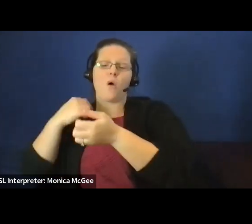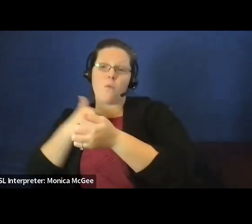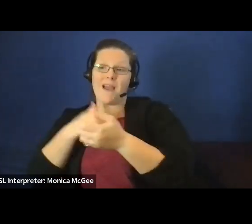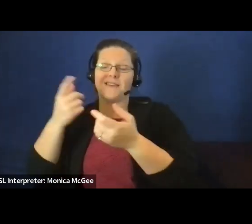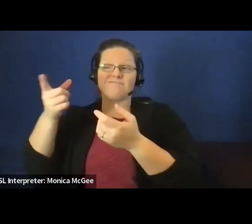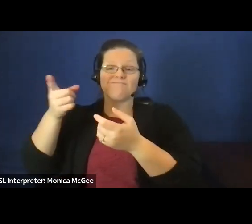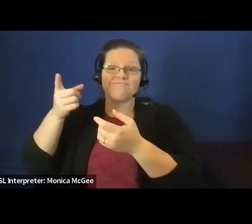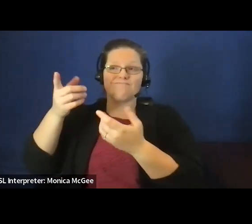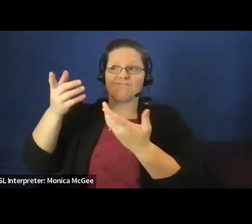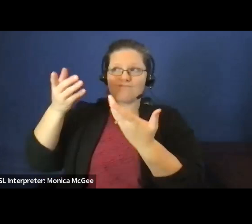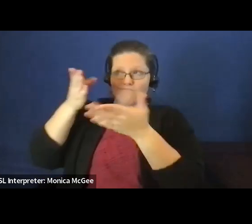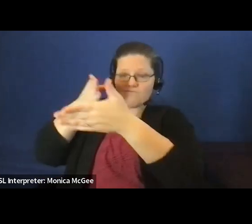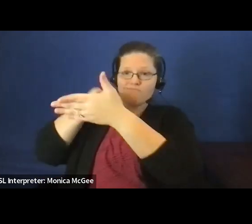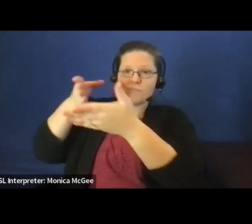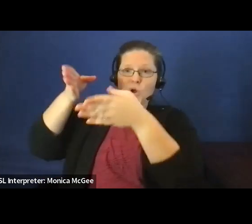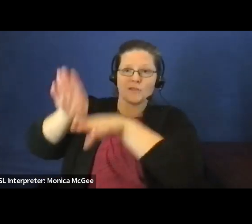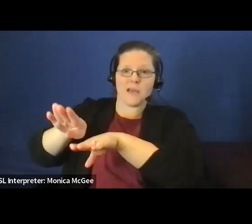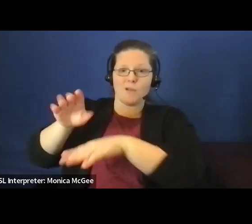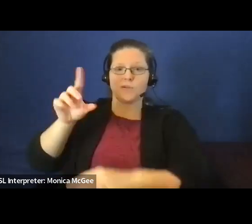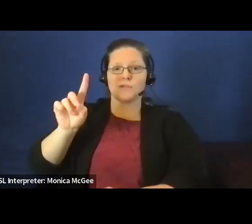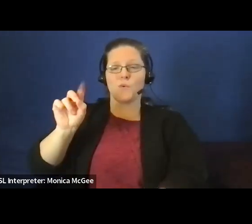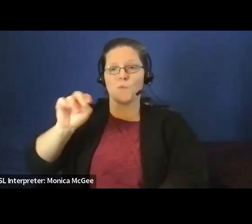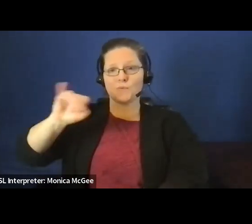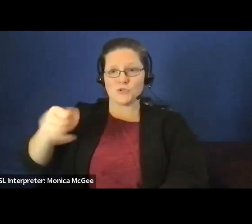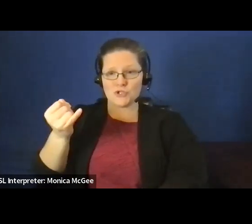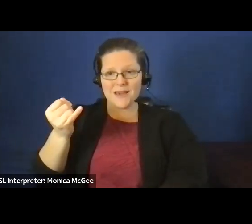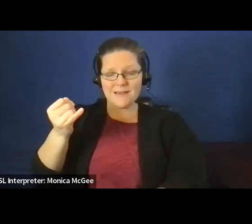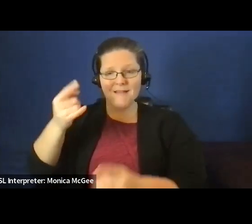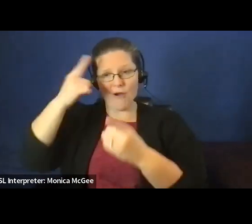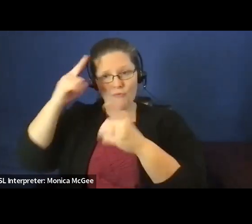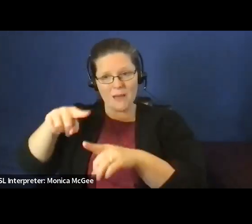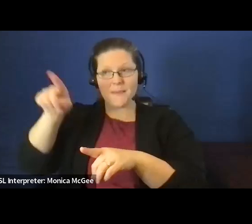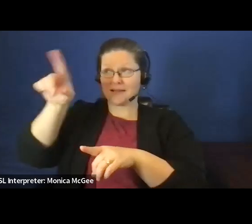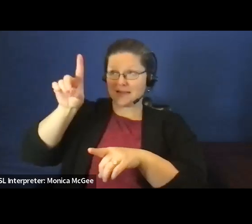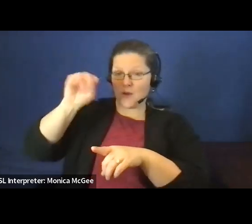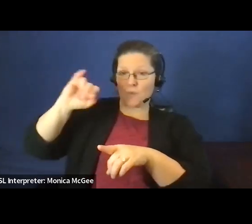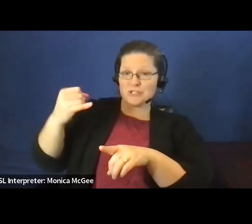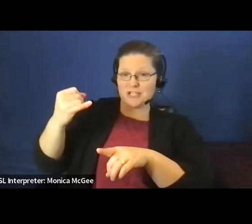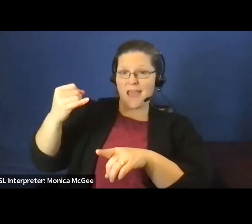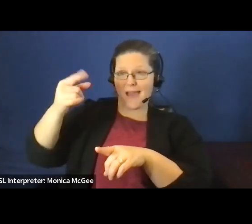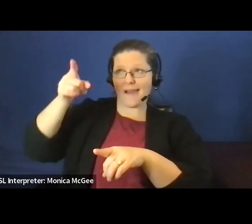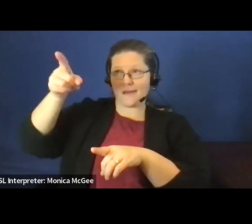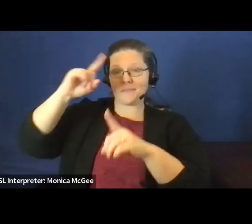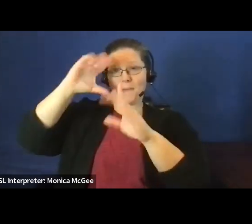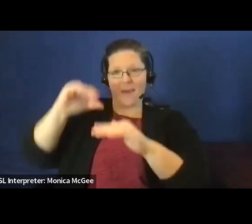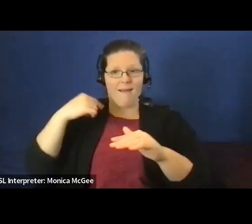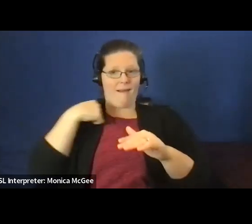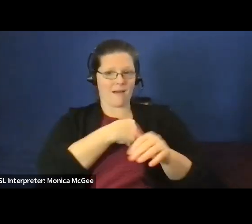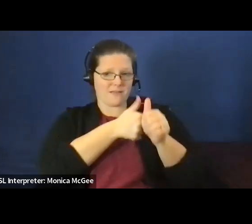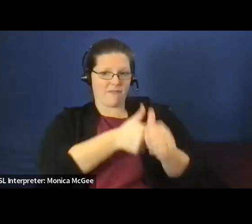I brought in is the work that kind of